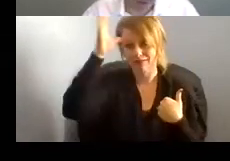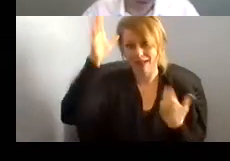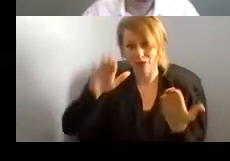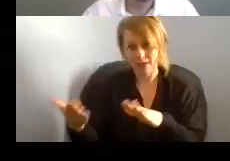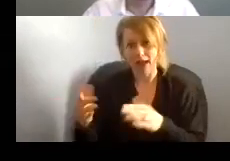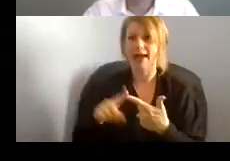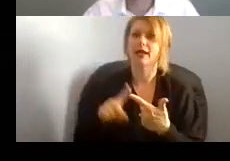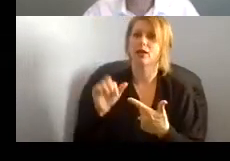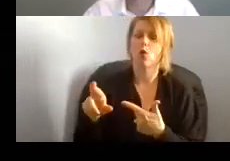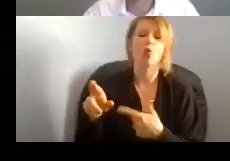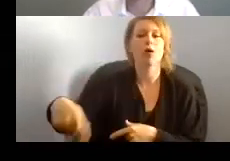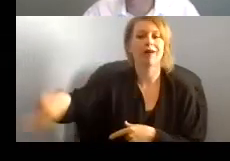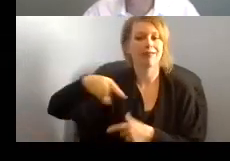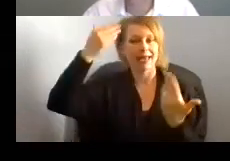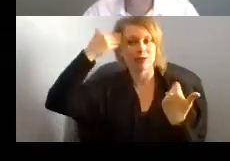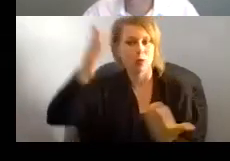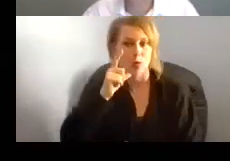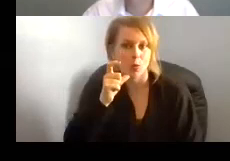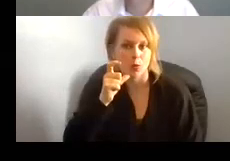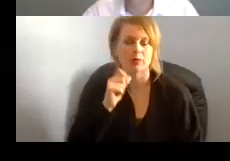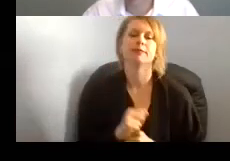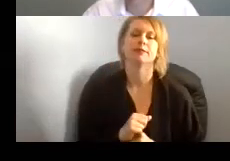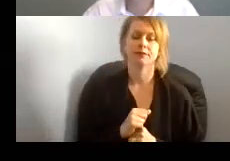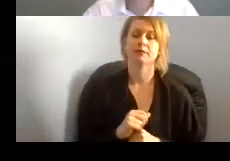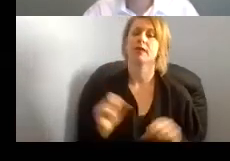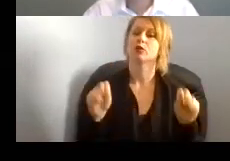So you can certainly start that assignment by just saying, there may